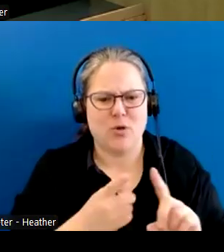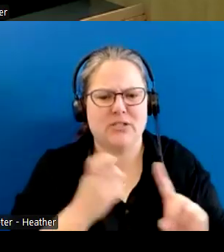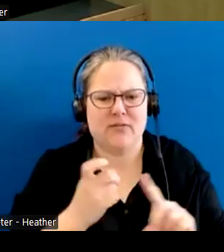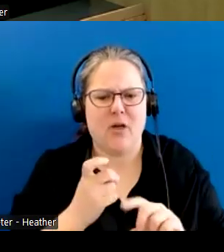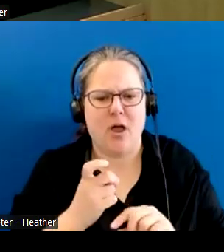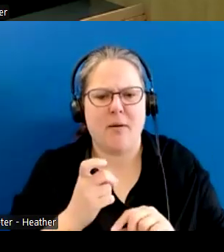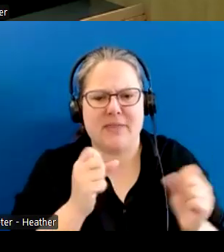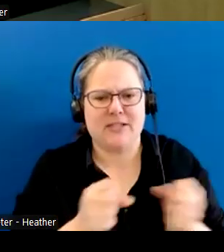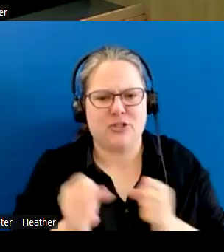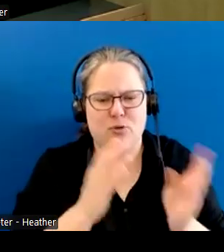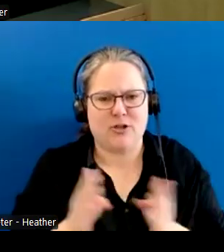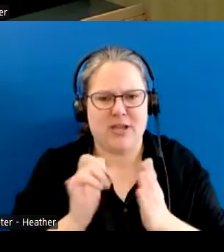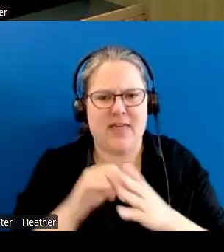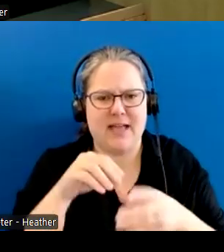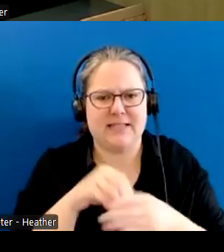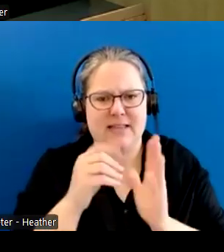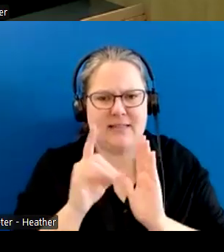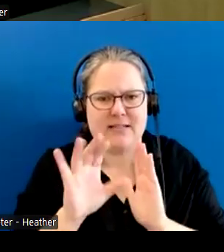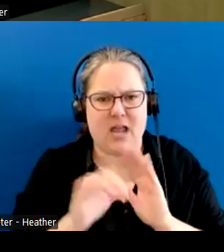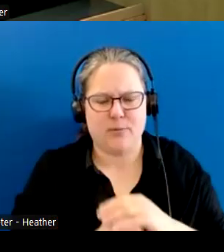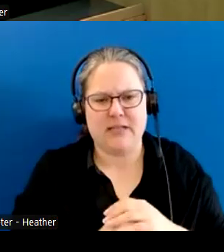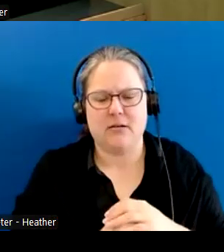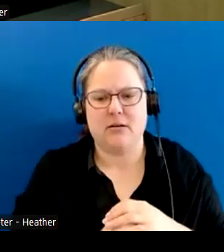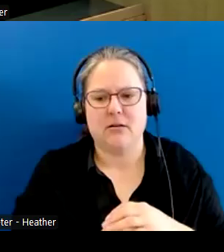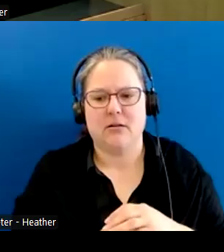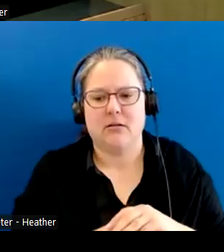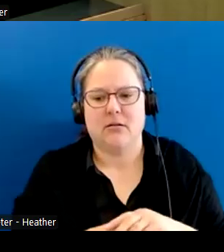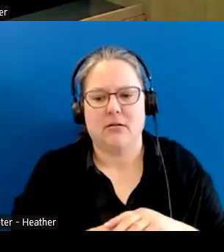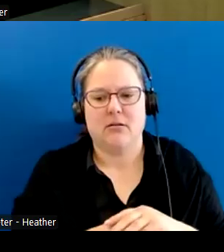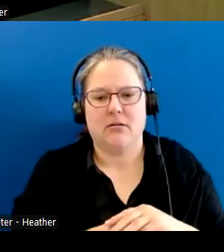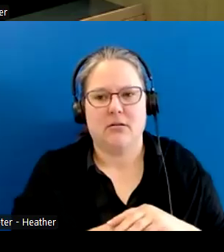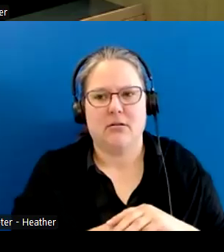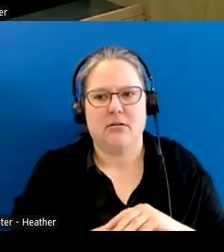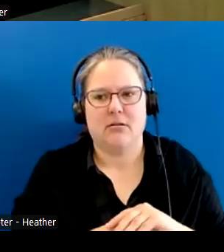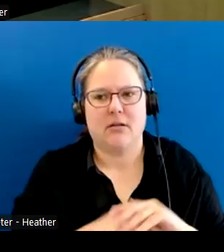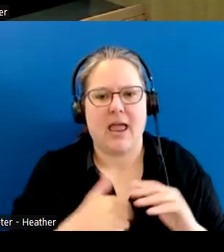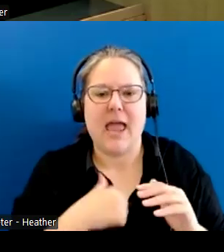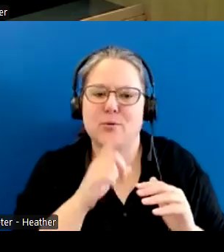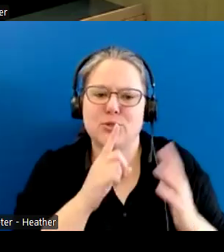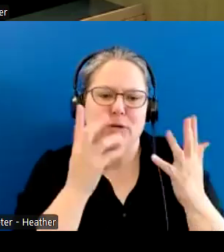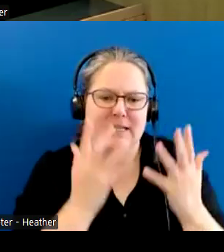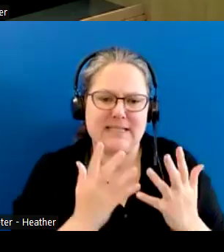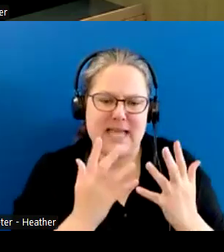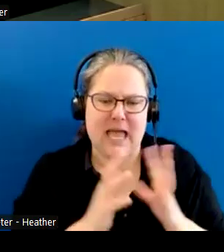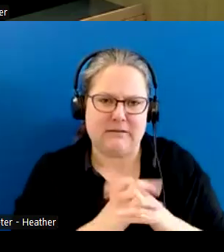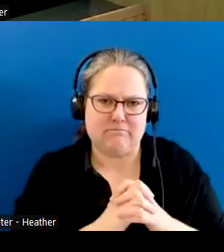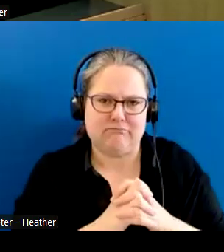strategy by the way that's in those documents. Um okay so I was really sad I didn't want to make you